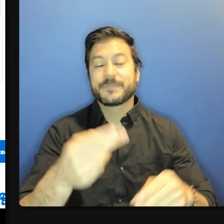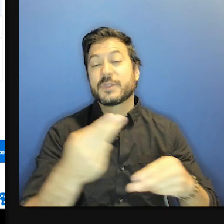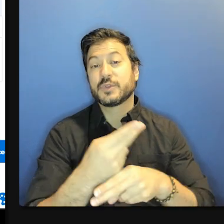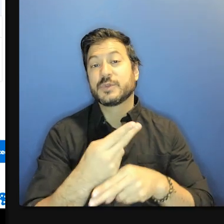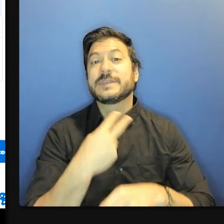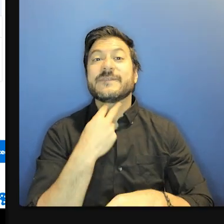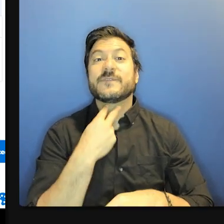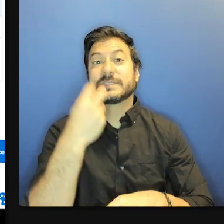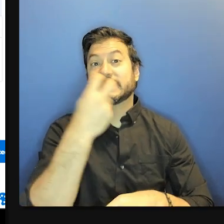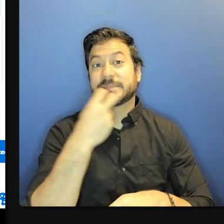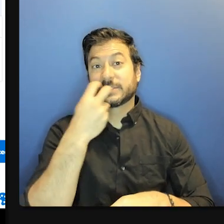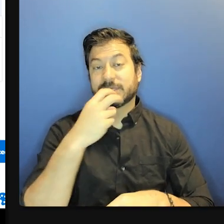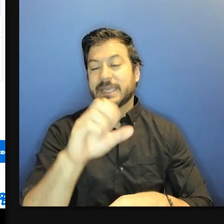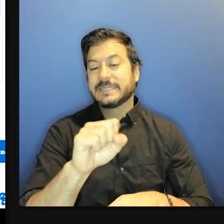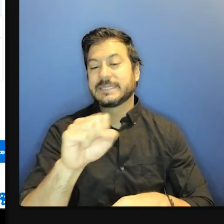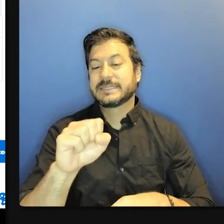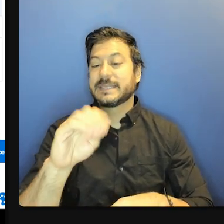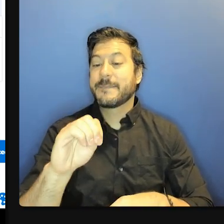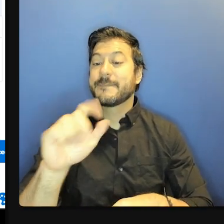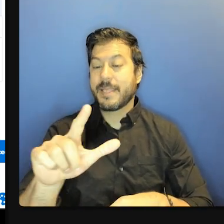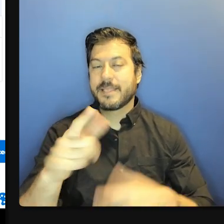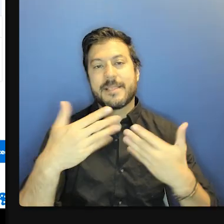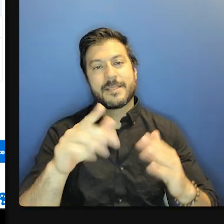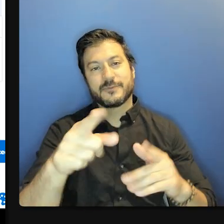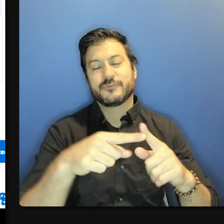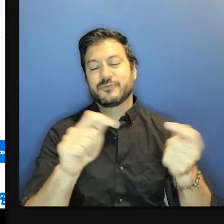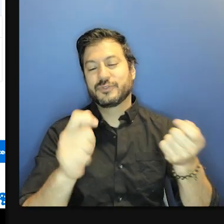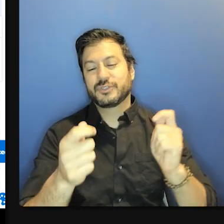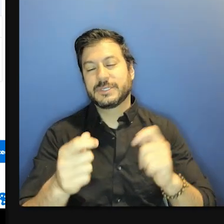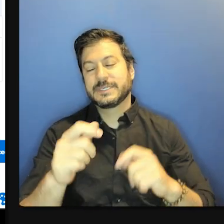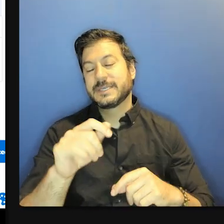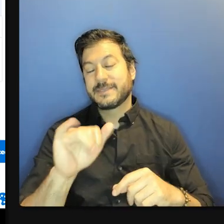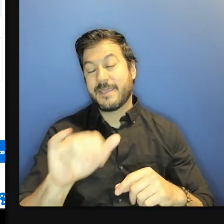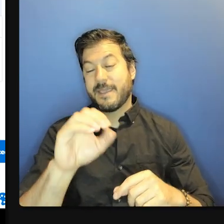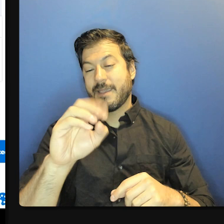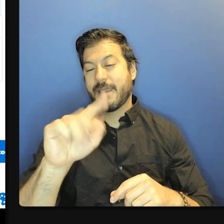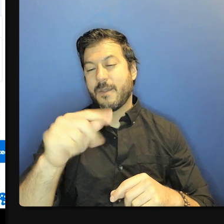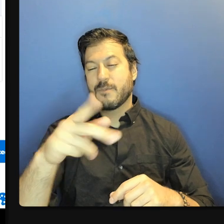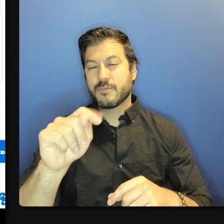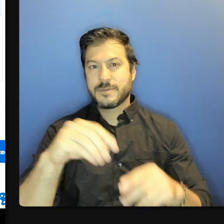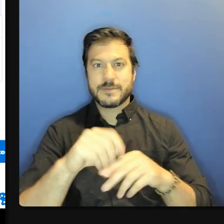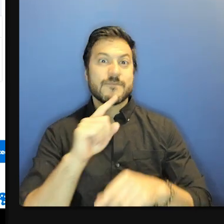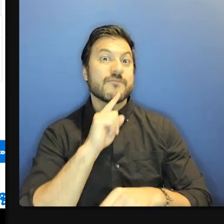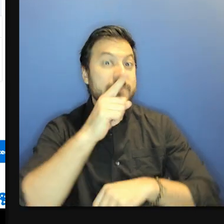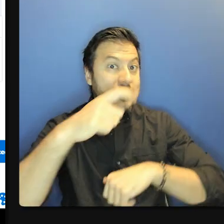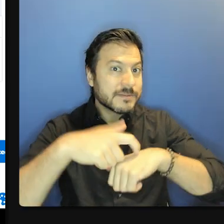The tool uses speech synthesis markup language, or SSML. It allows you to adjust TTS output attributes